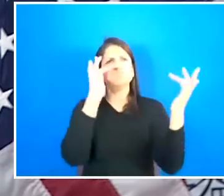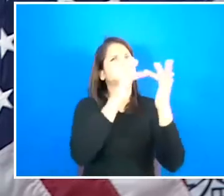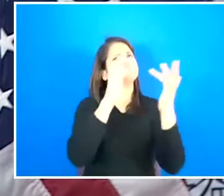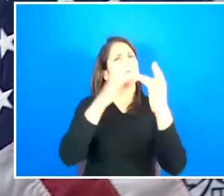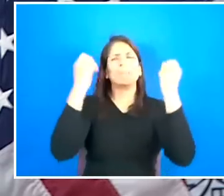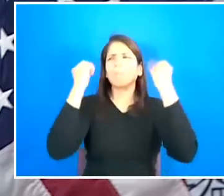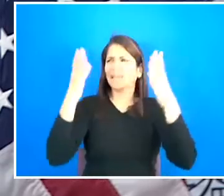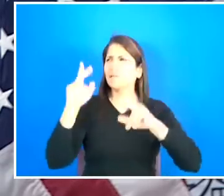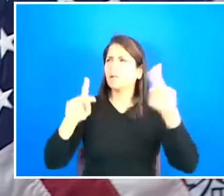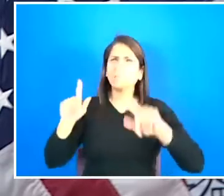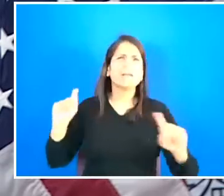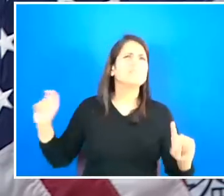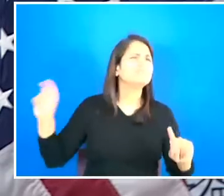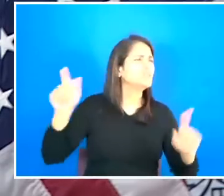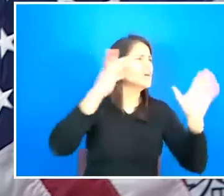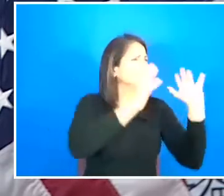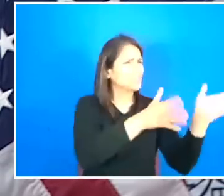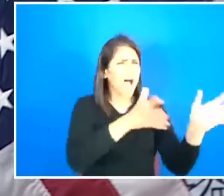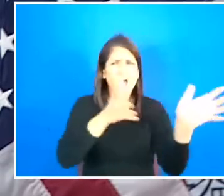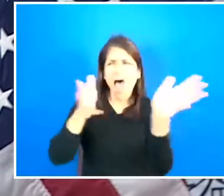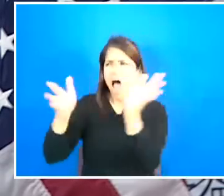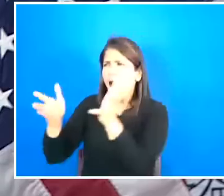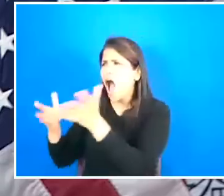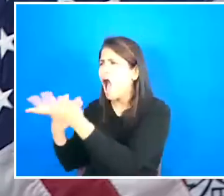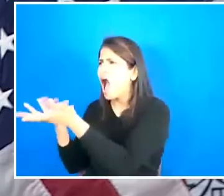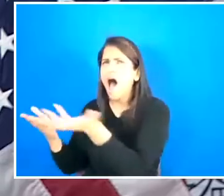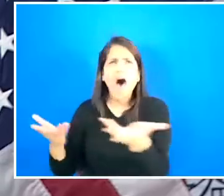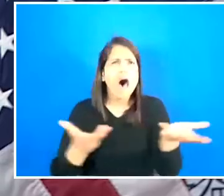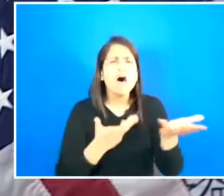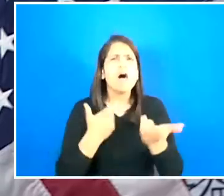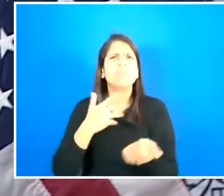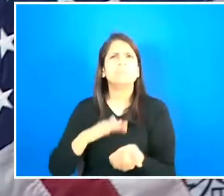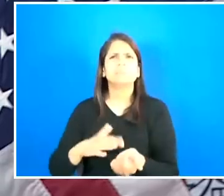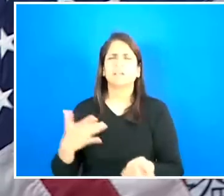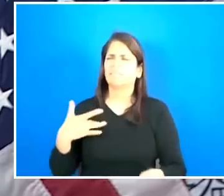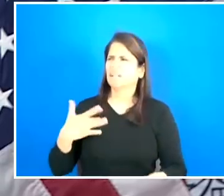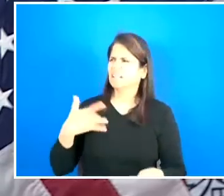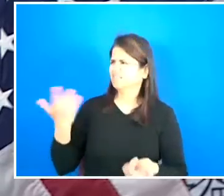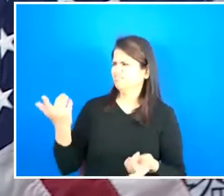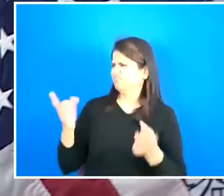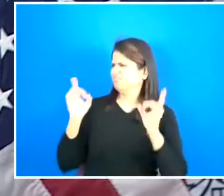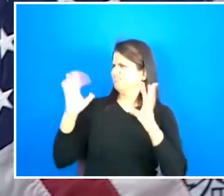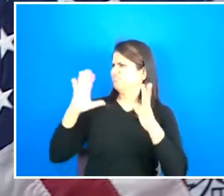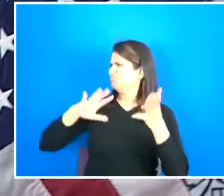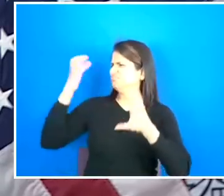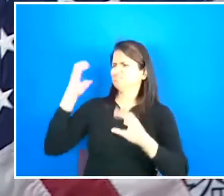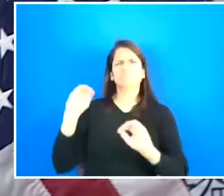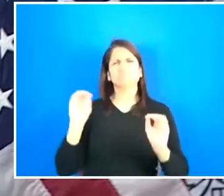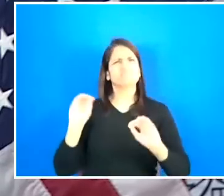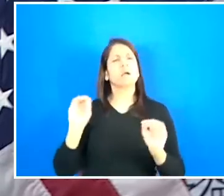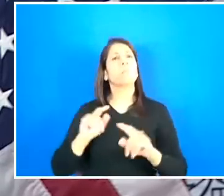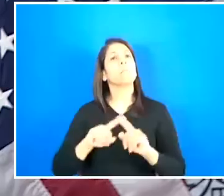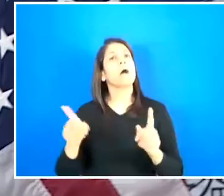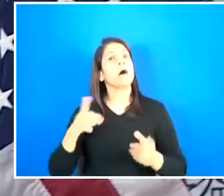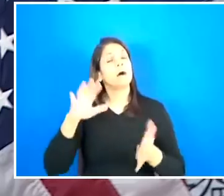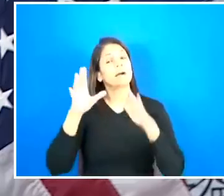SO MANY PEOPLE THAT ARE DEEPLY NGEAGED IN THEIR COMMUNITIES. I'M NOT GETTING THE IMPRESSION SO FAR THAT YOUNG PEOPLE HAVE